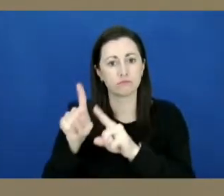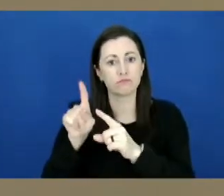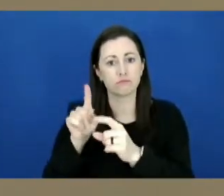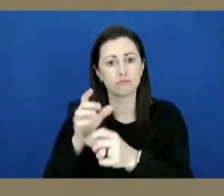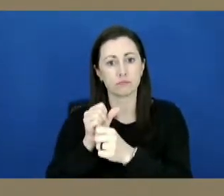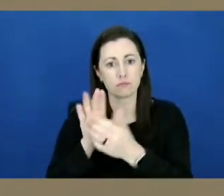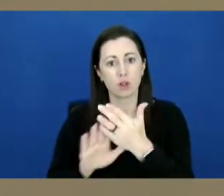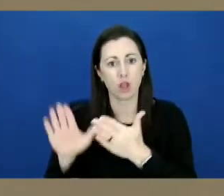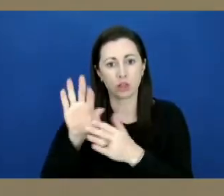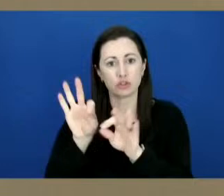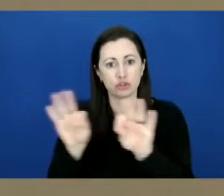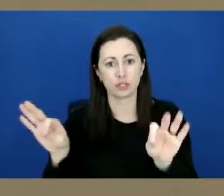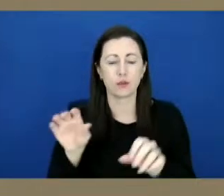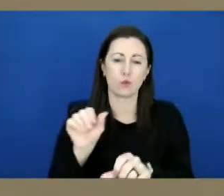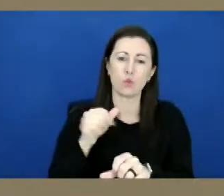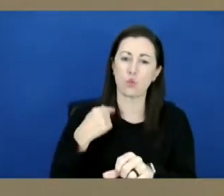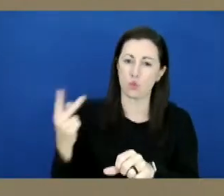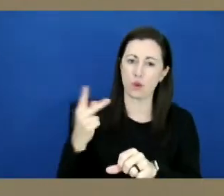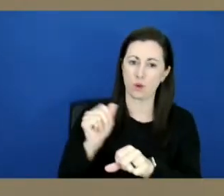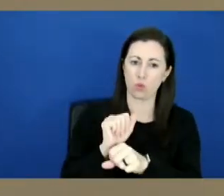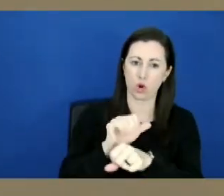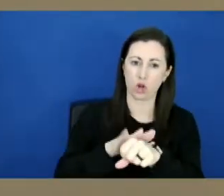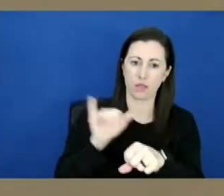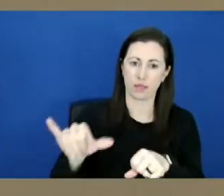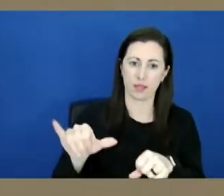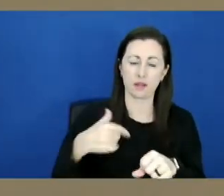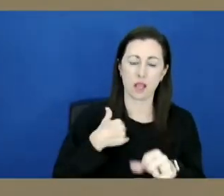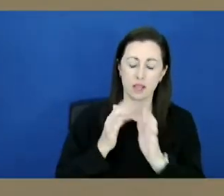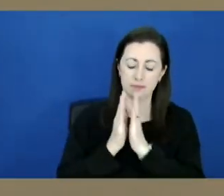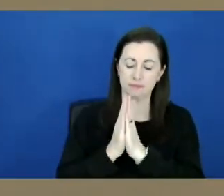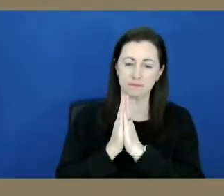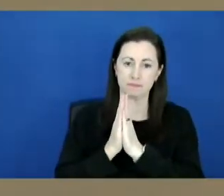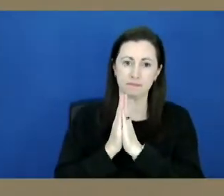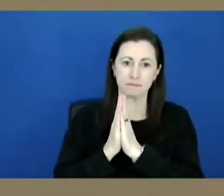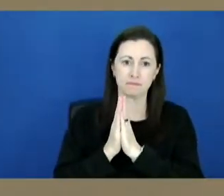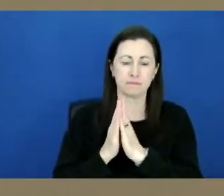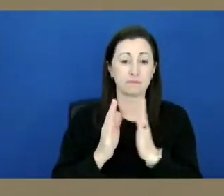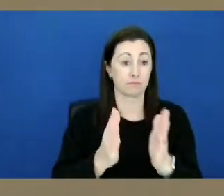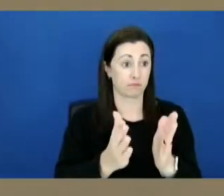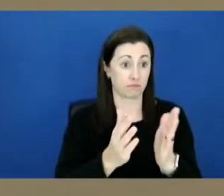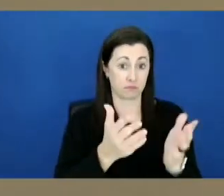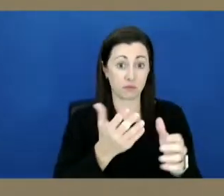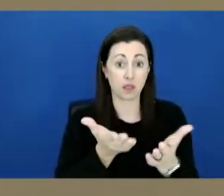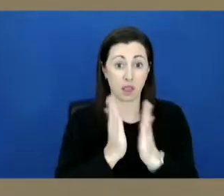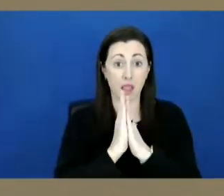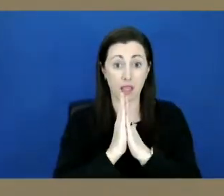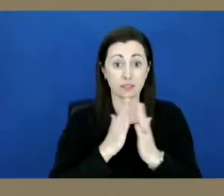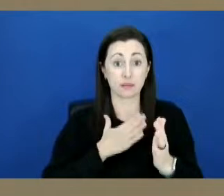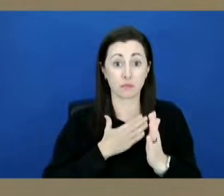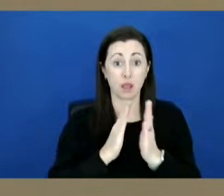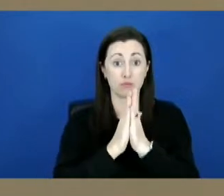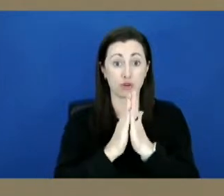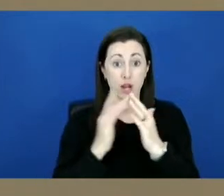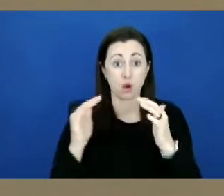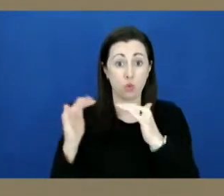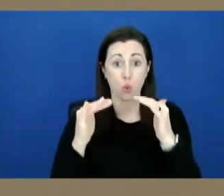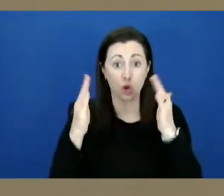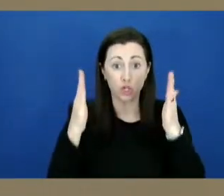HOLIDAYS BUT BE IN COLLEGE. GETTING A COLLEGE DEGREE.